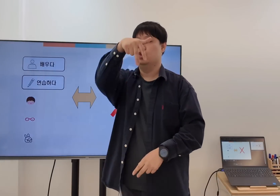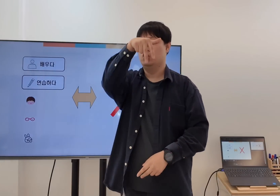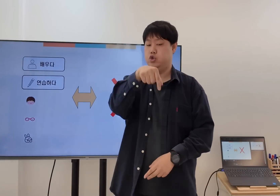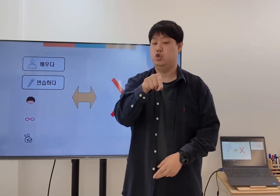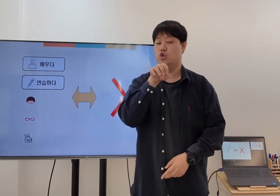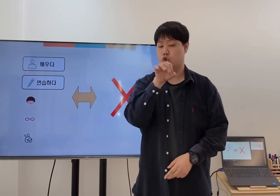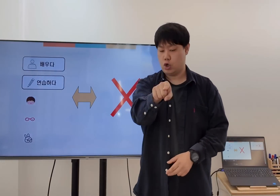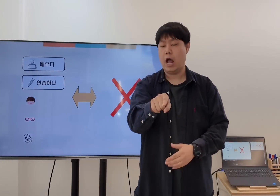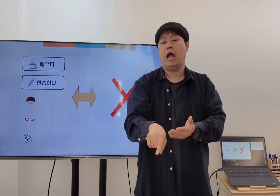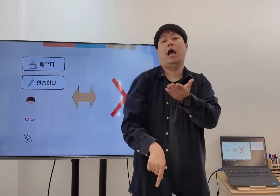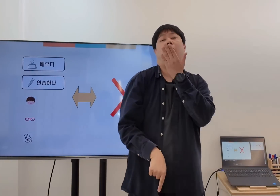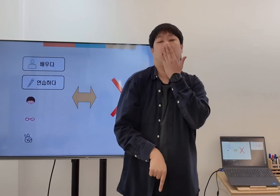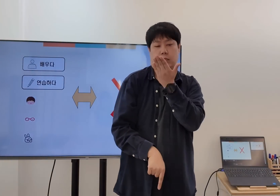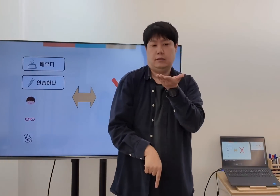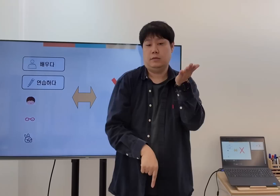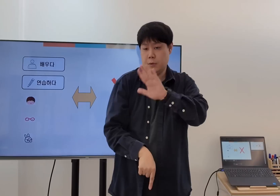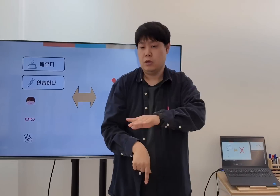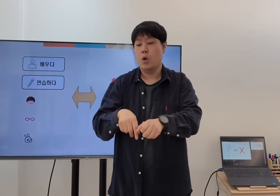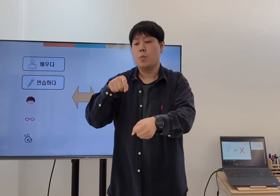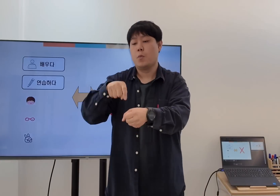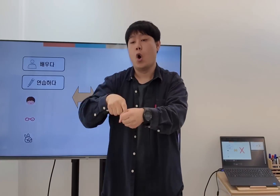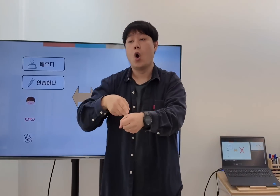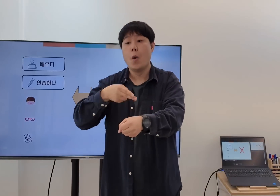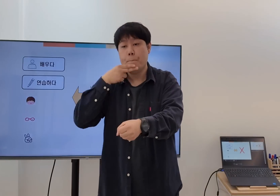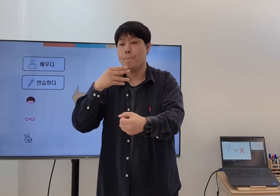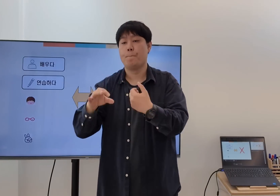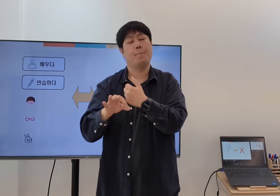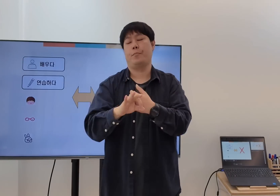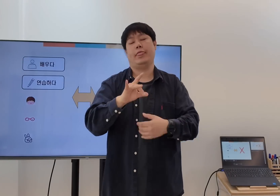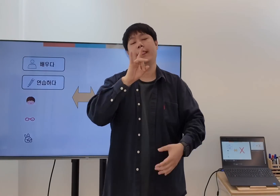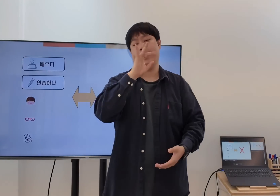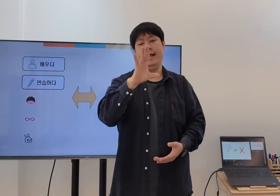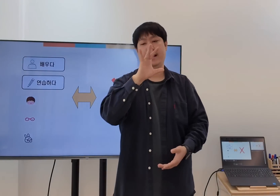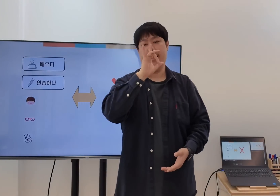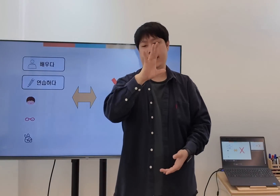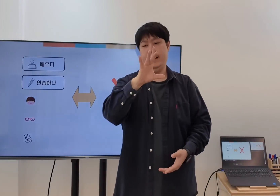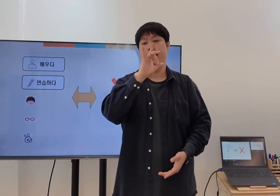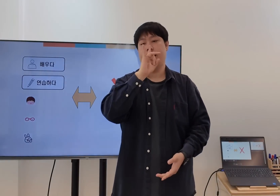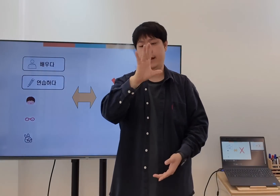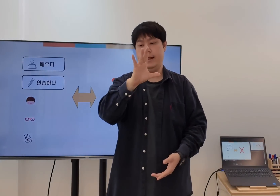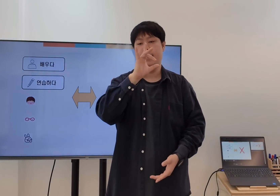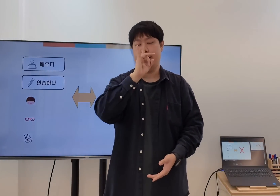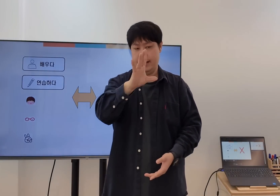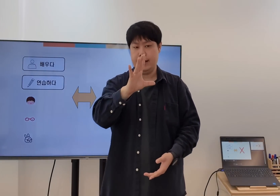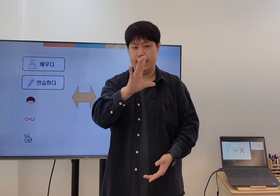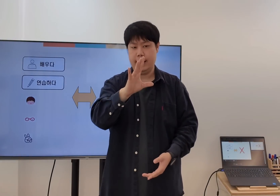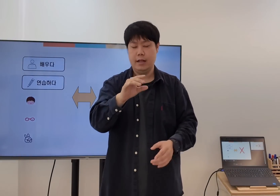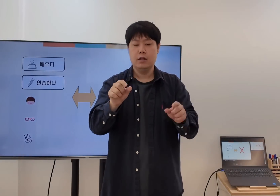Even if there is a subject, what if there is no object? (Using words by changing direction) No.